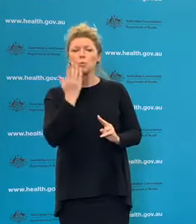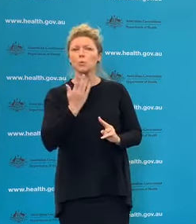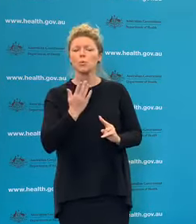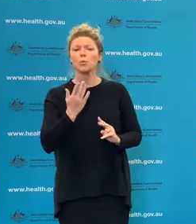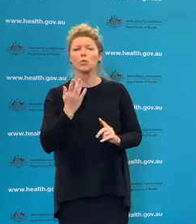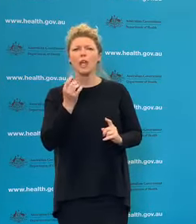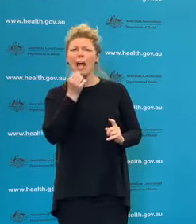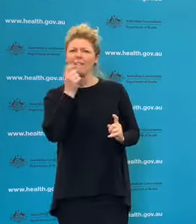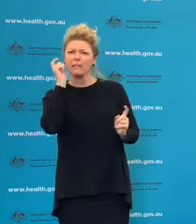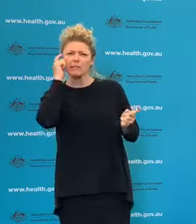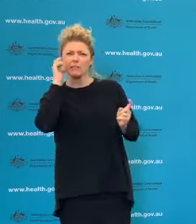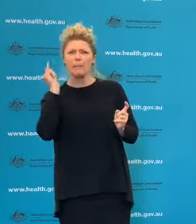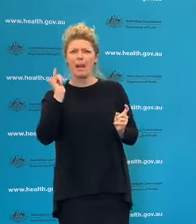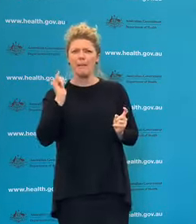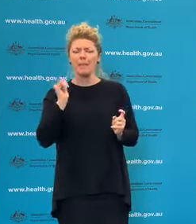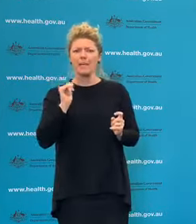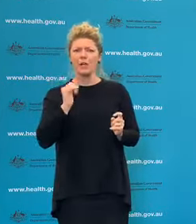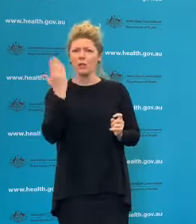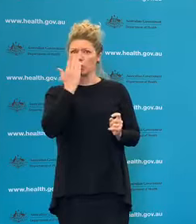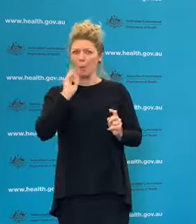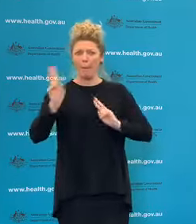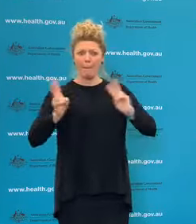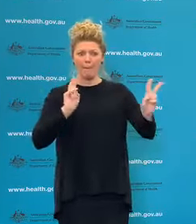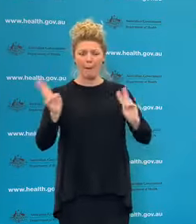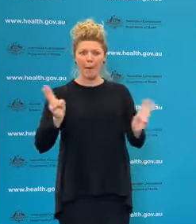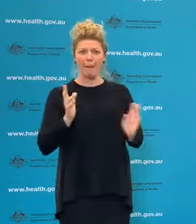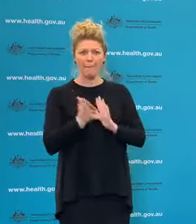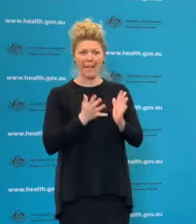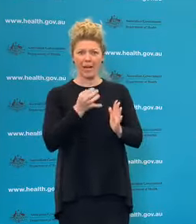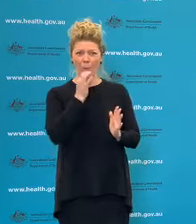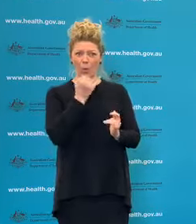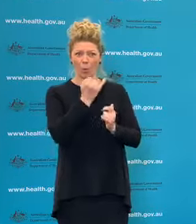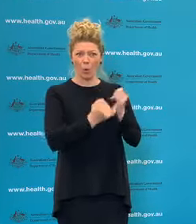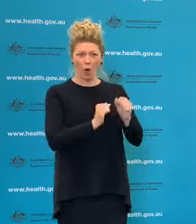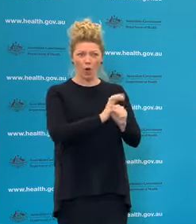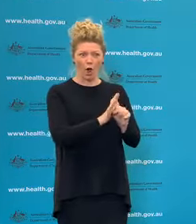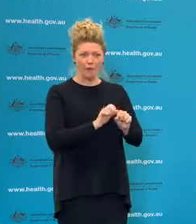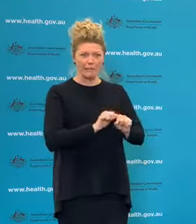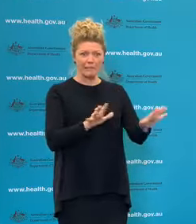Do you have any concerns there? I think that we're in- we do know that there is a